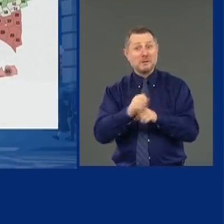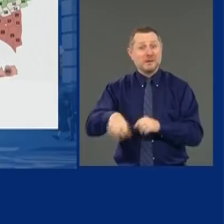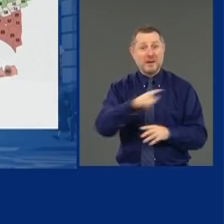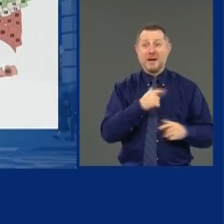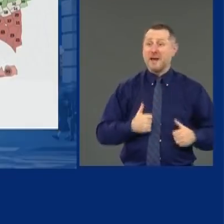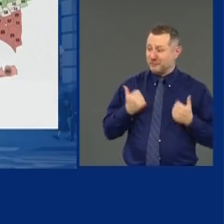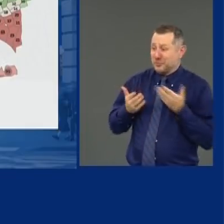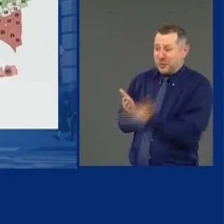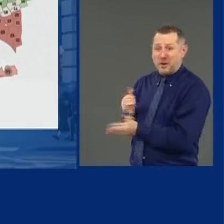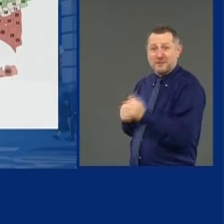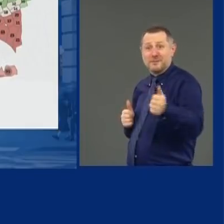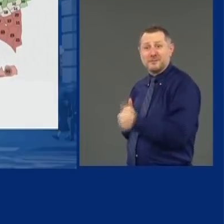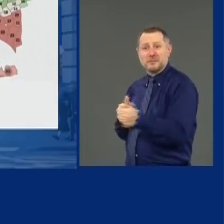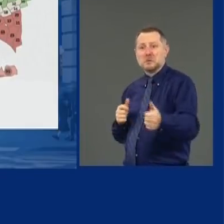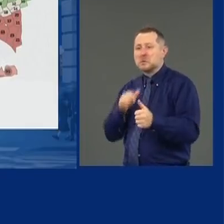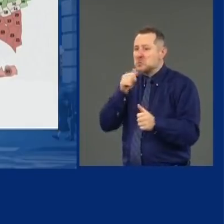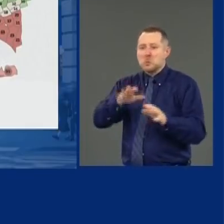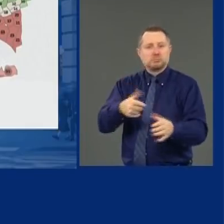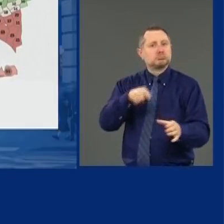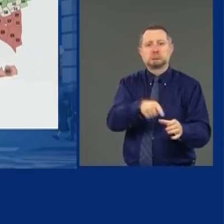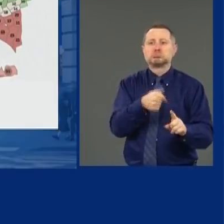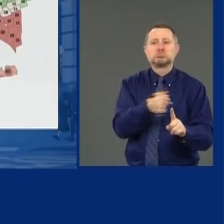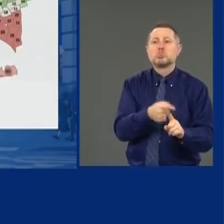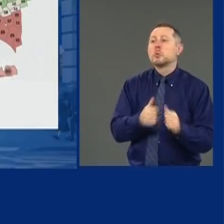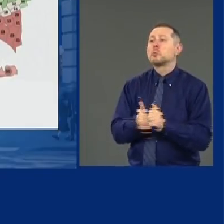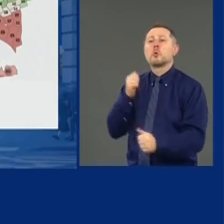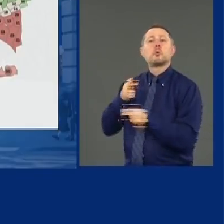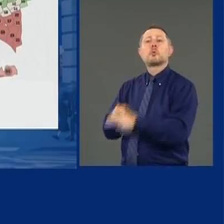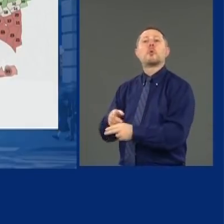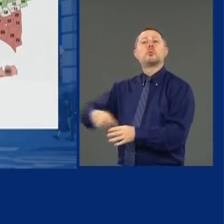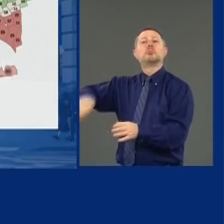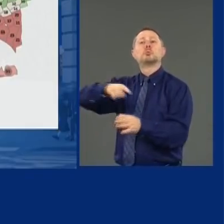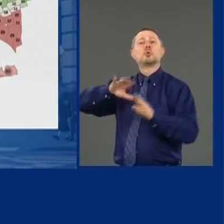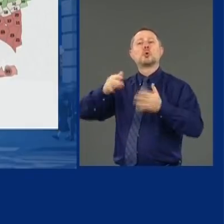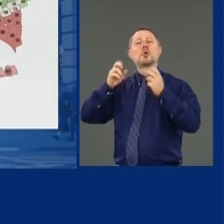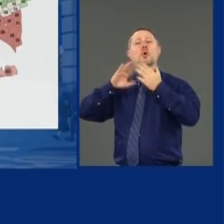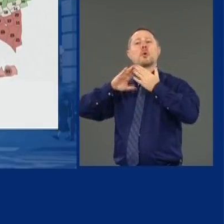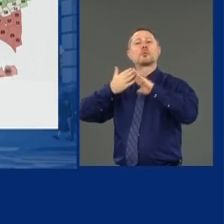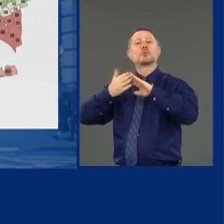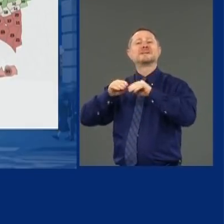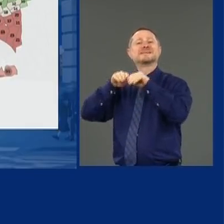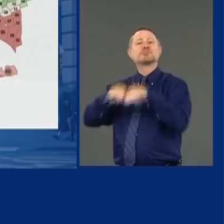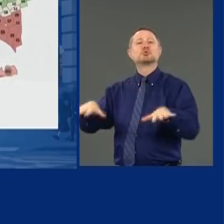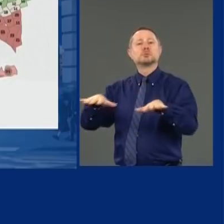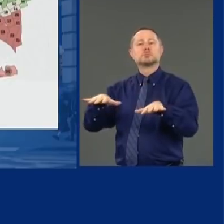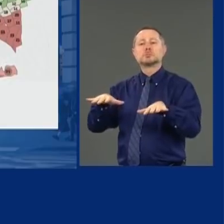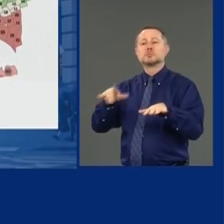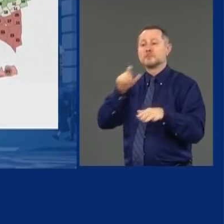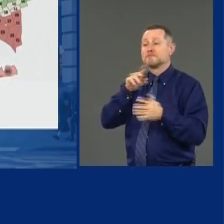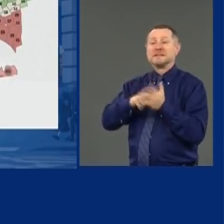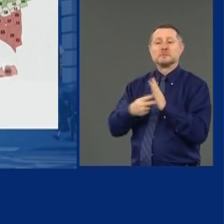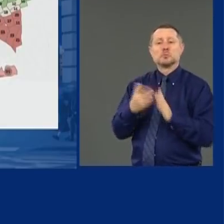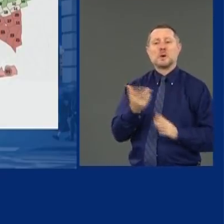ESSENTIAL WORKERS LIVE. BUT THEY ARE NOT THE ESSENTIAL WORKERS.